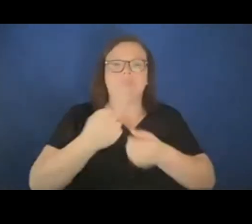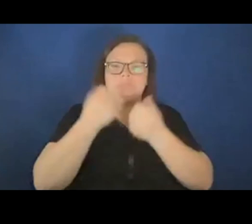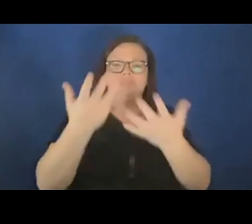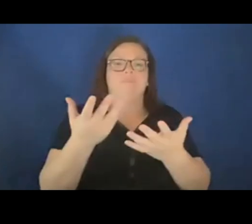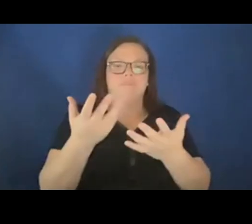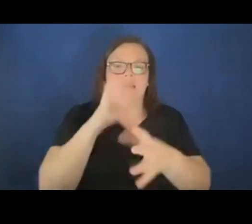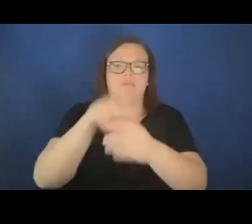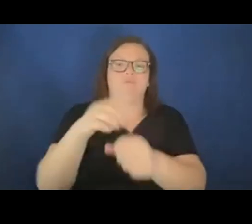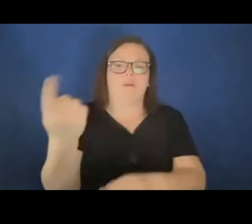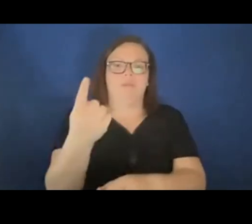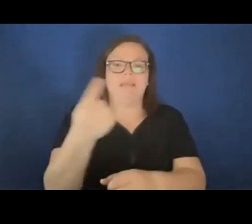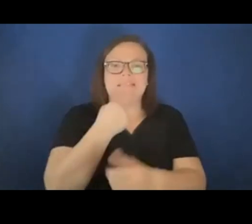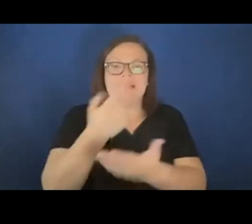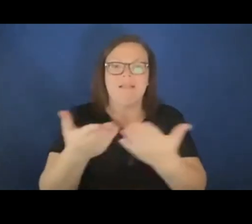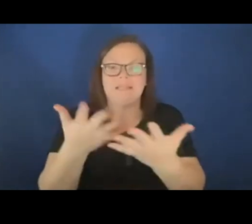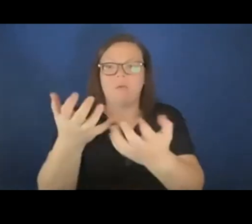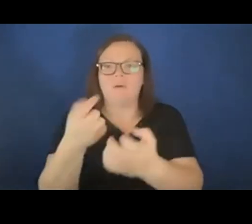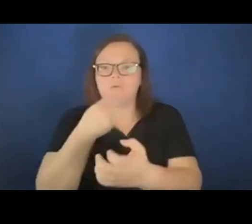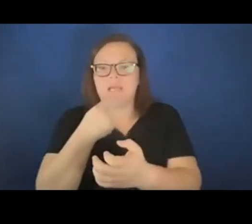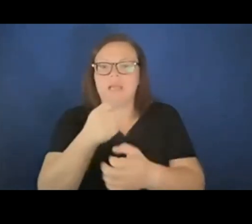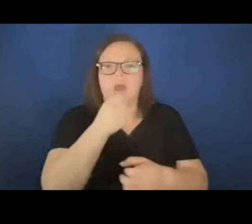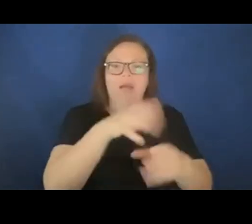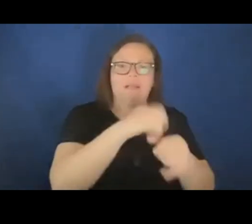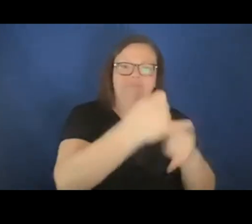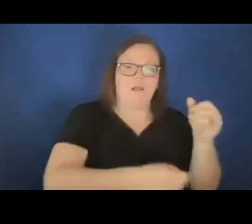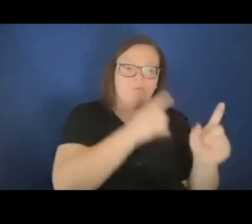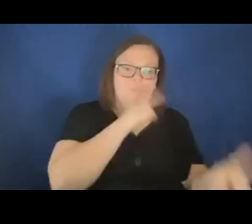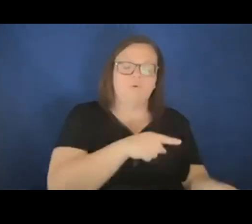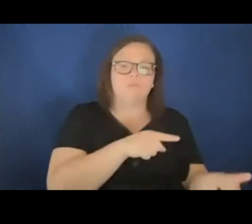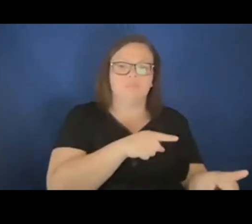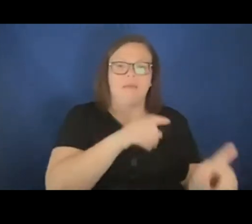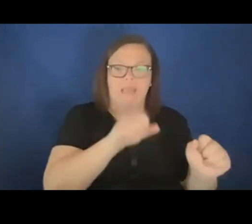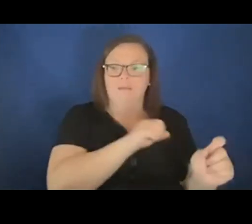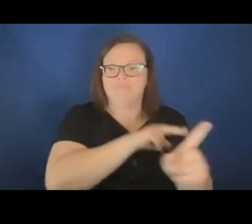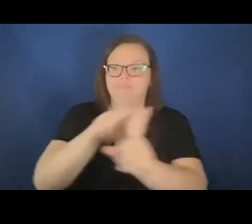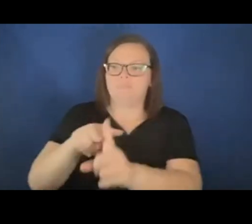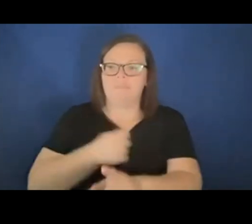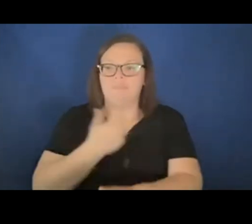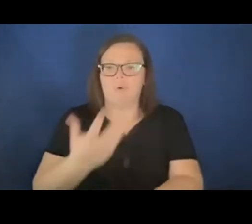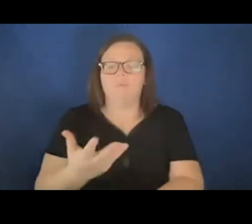say the things I could say in the final report. But being able to put them in poems was helpful,